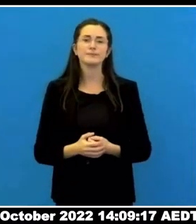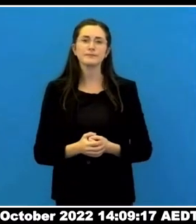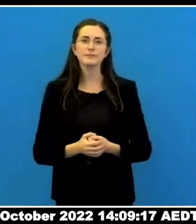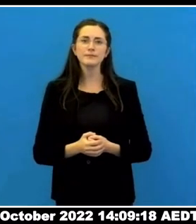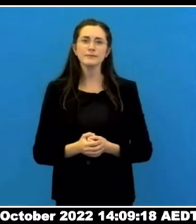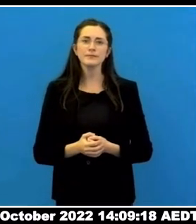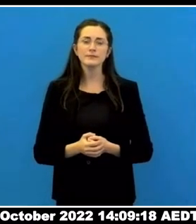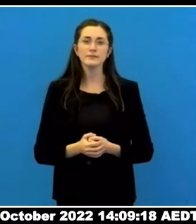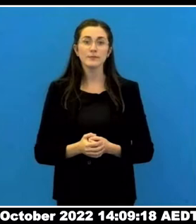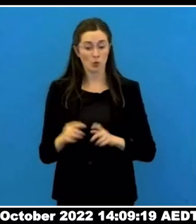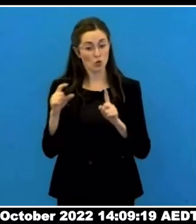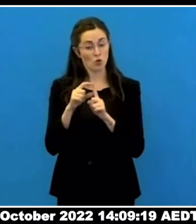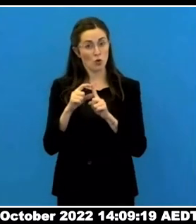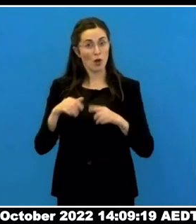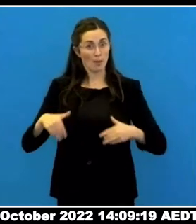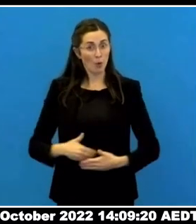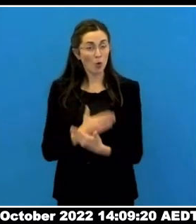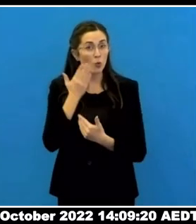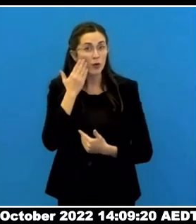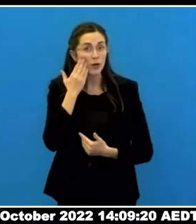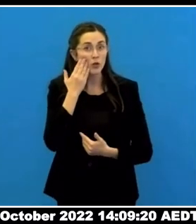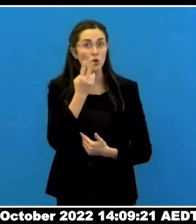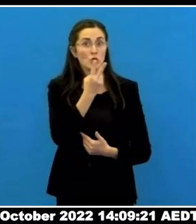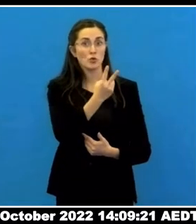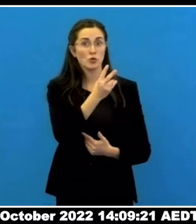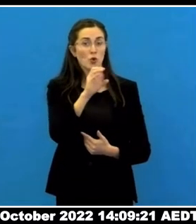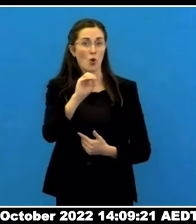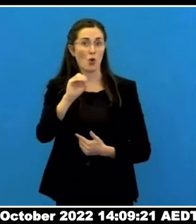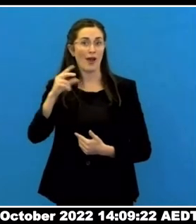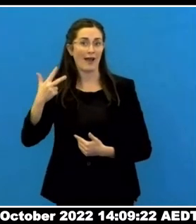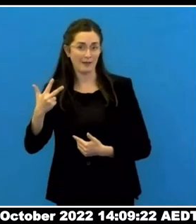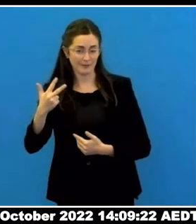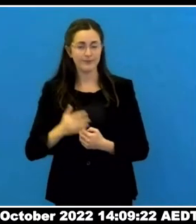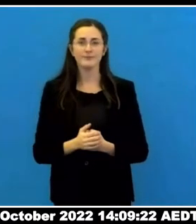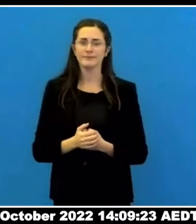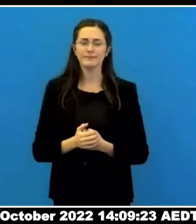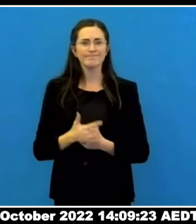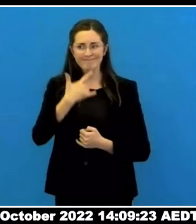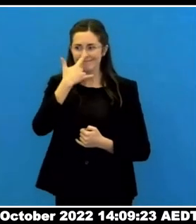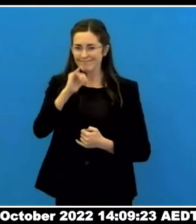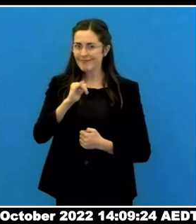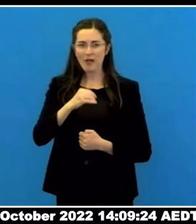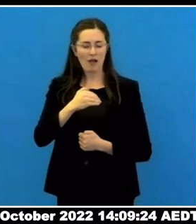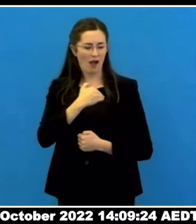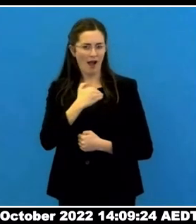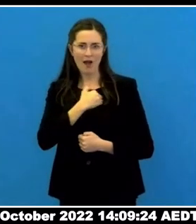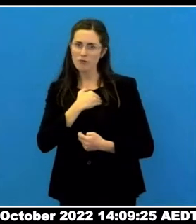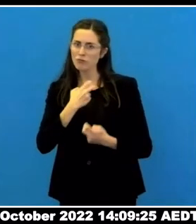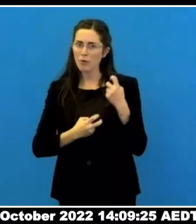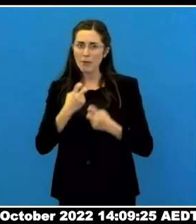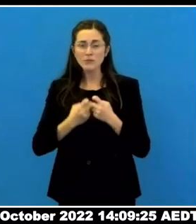My daughter was born in 2008 with serious heart problems and blockages in her nose.